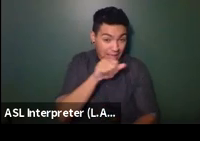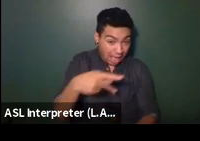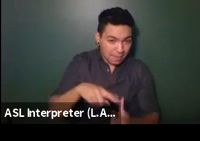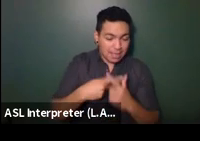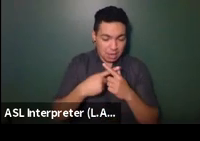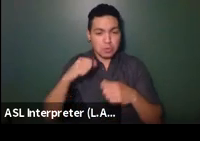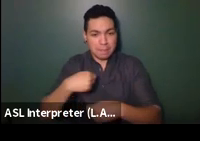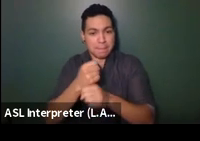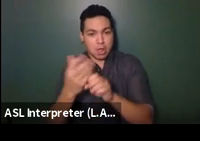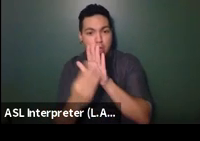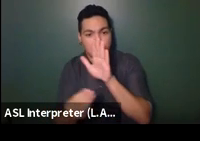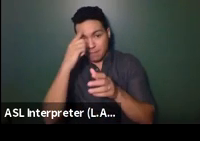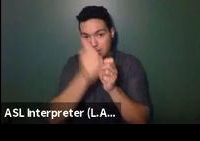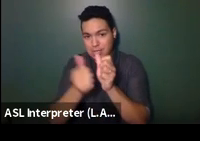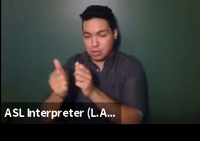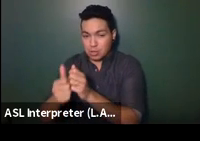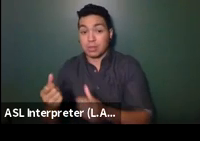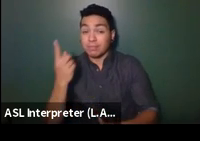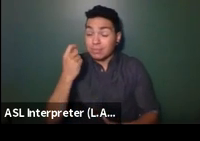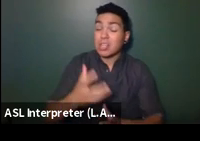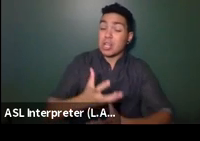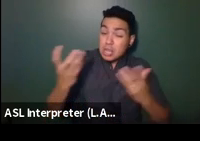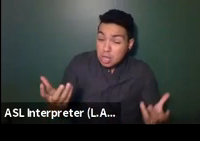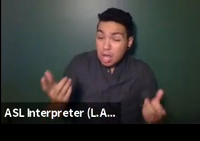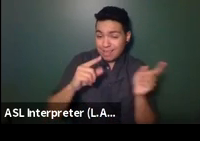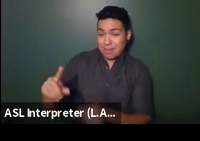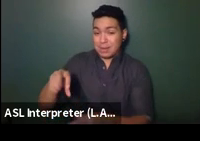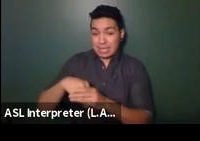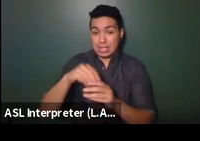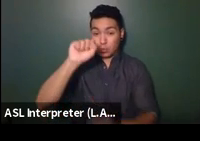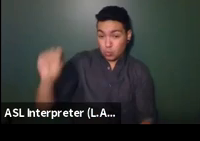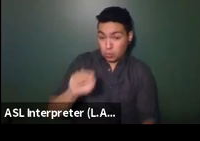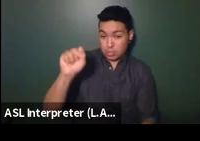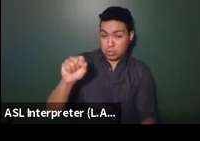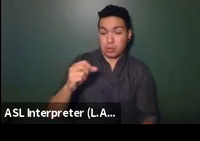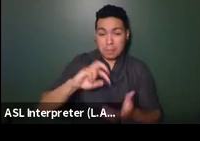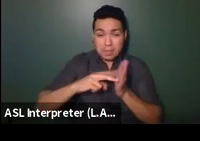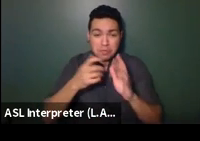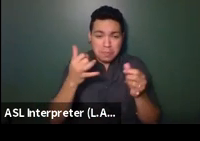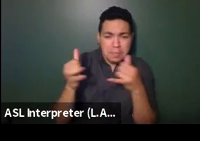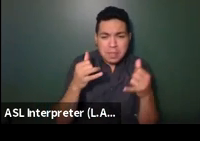ESD 189 - Amy Colburn: Yeah, there's a there's a lot going on in school. So some of its just kind of playing around until you find the process that works best for you.